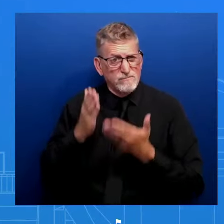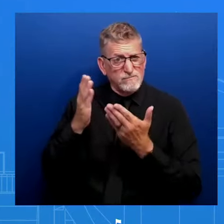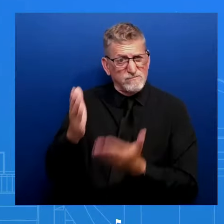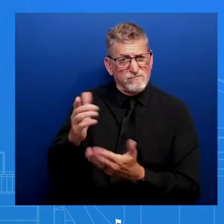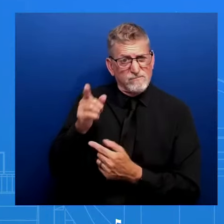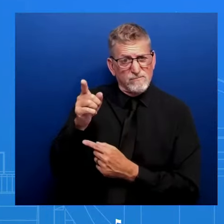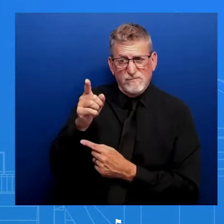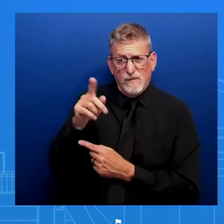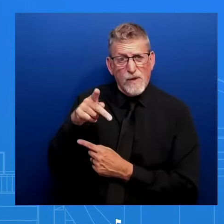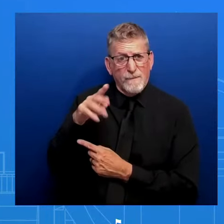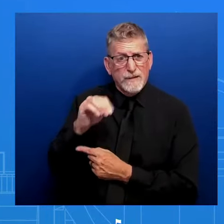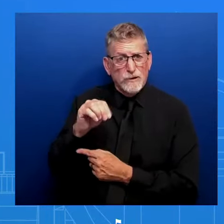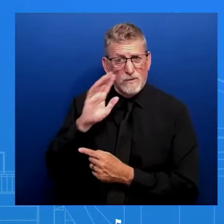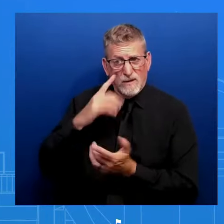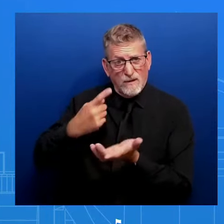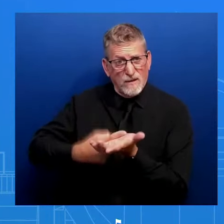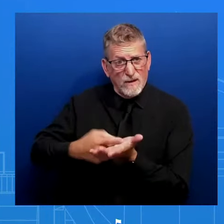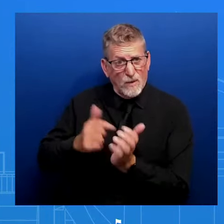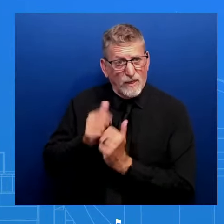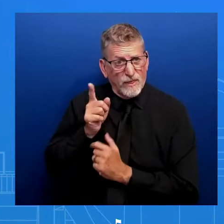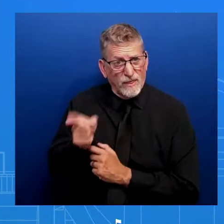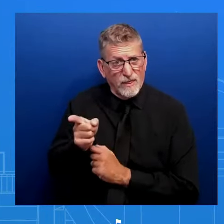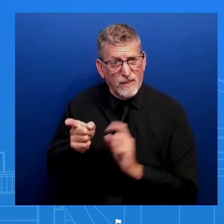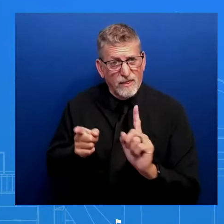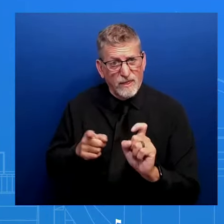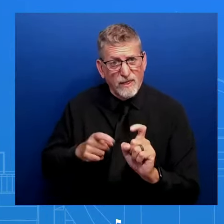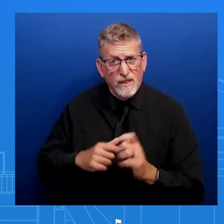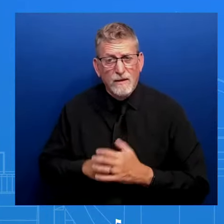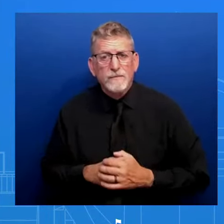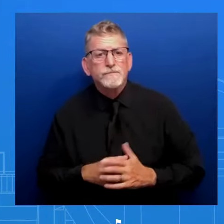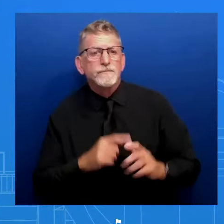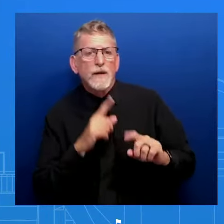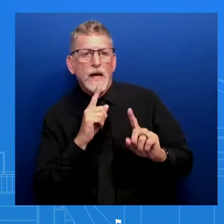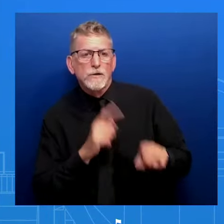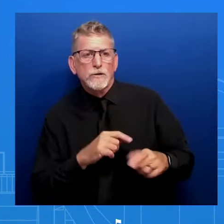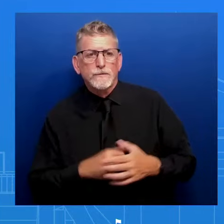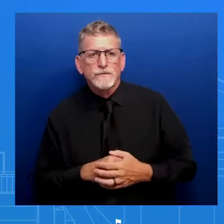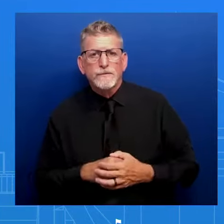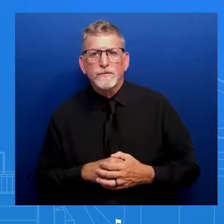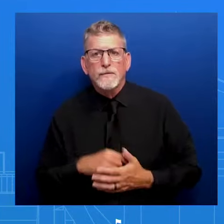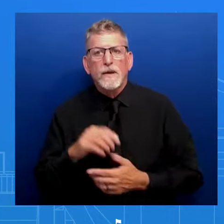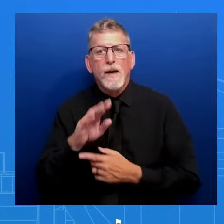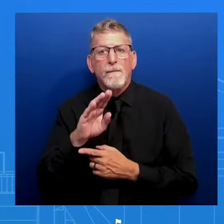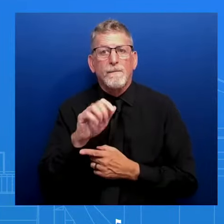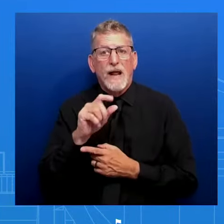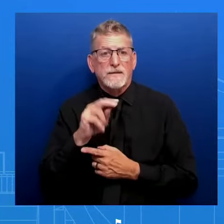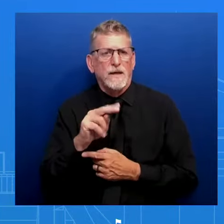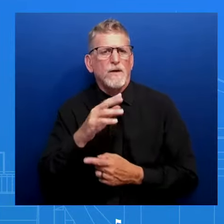Mr. Kirby: I think I'll just leave it as I did in my readout: They certainly will talk about shared concerns